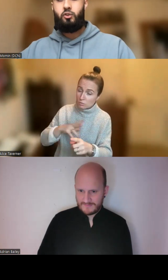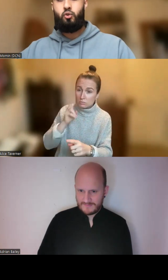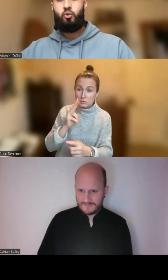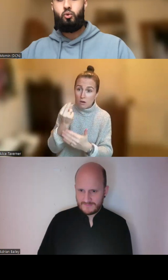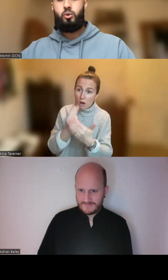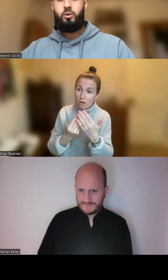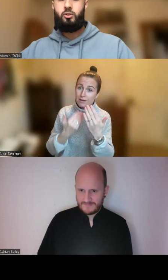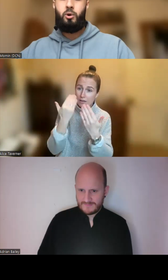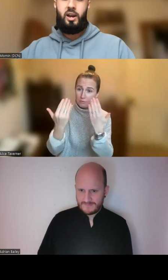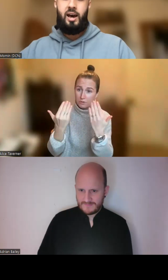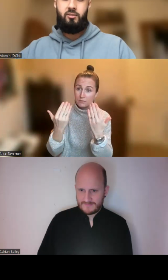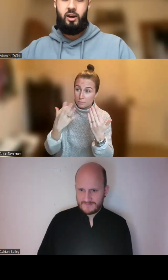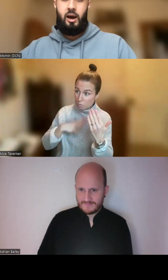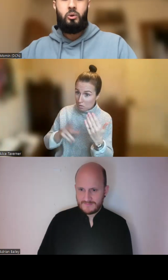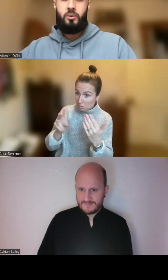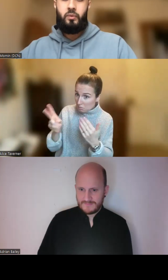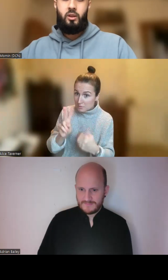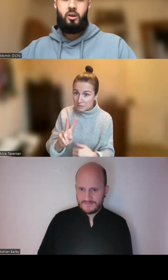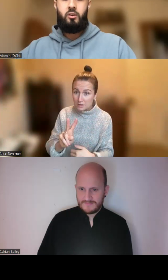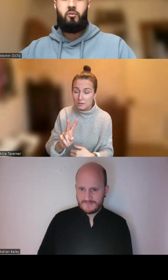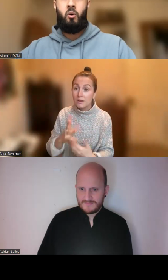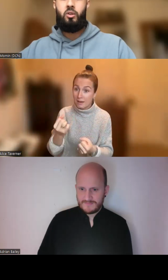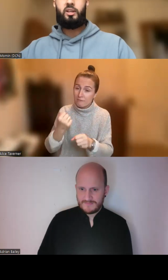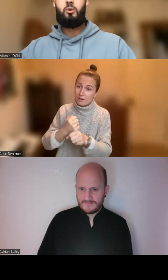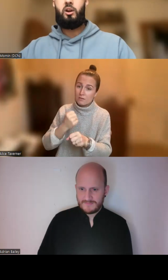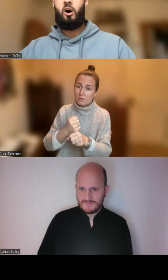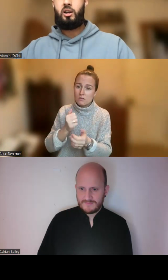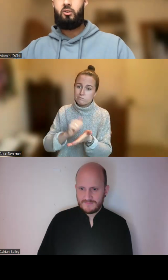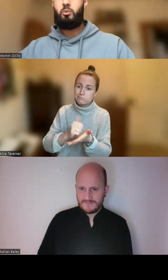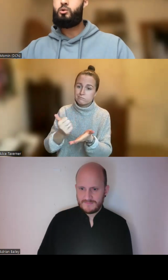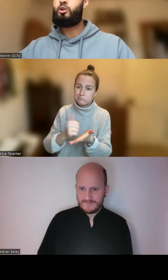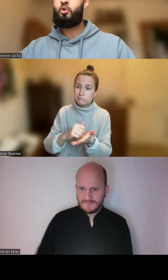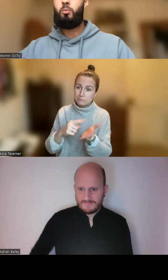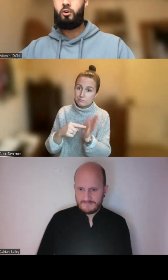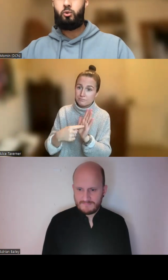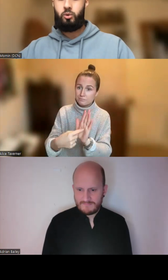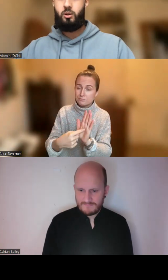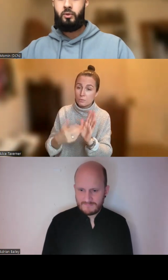You put an advert out for the keyword art gallery, which will show up on Google.